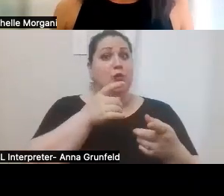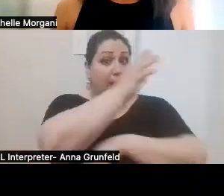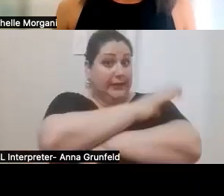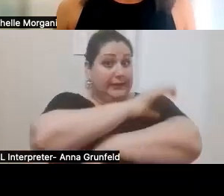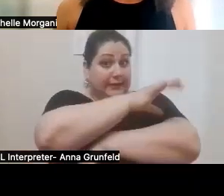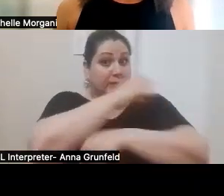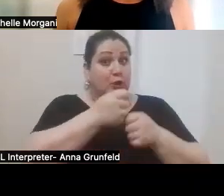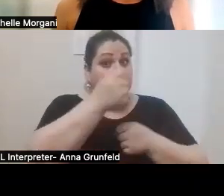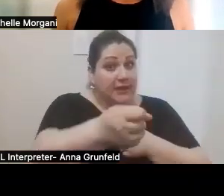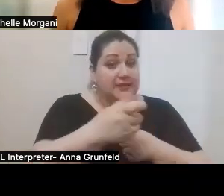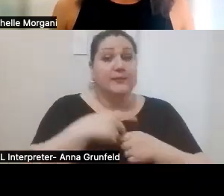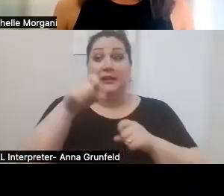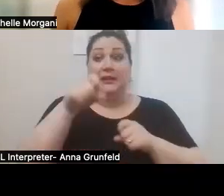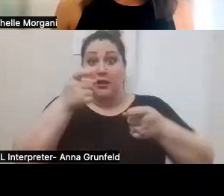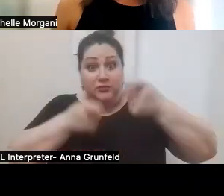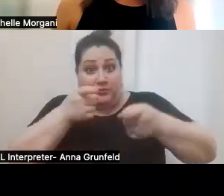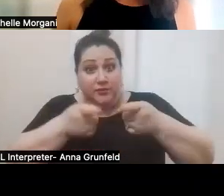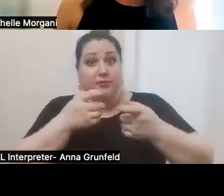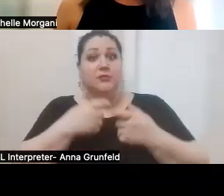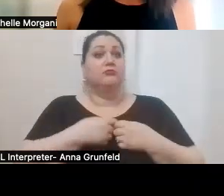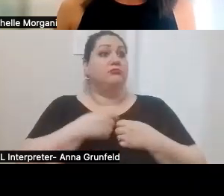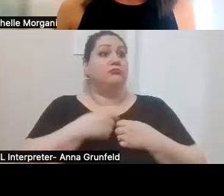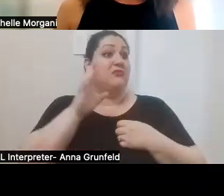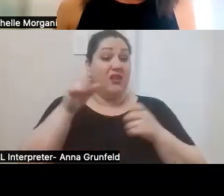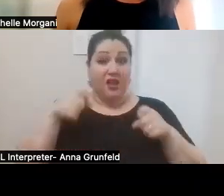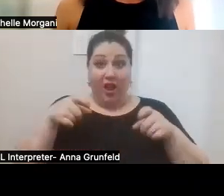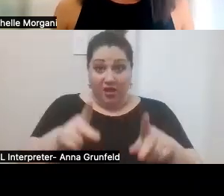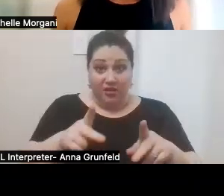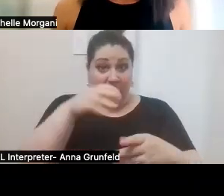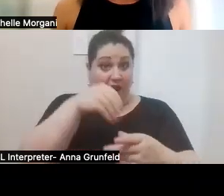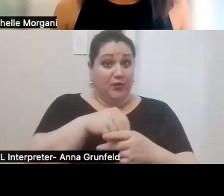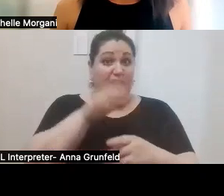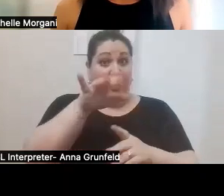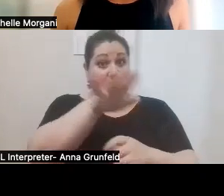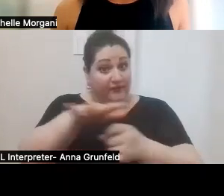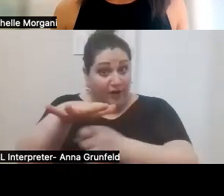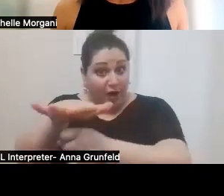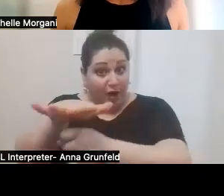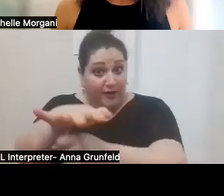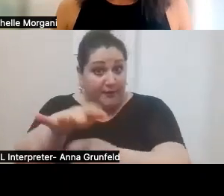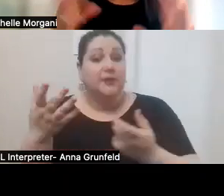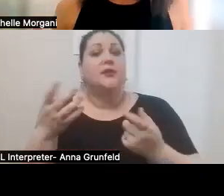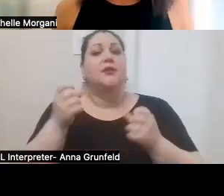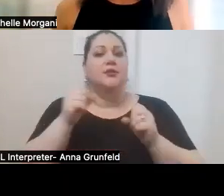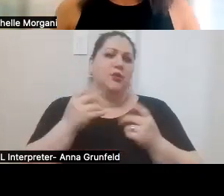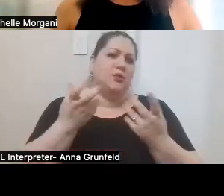Is it something that would be allowed in such settings? So, we want to make sure that we are of course reaching out and finding